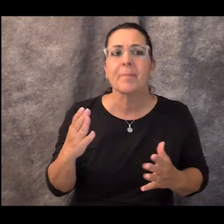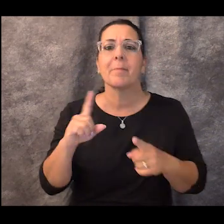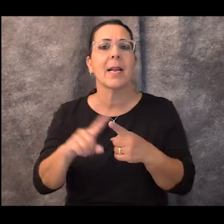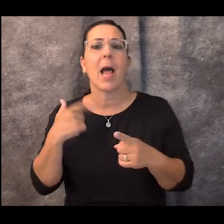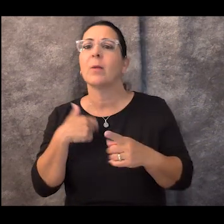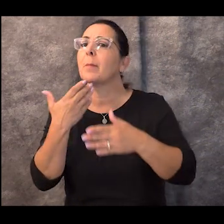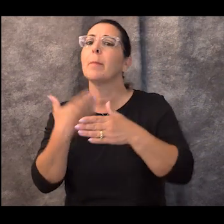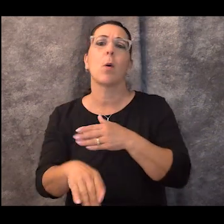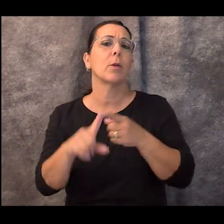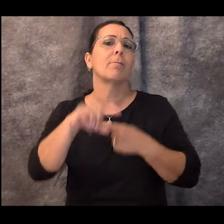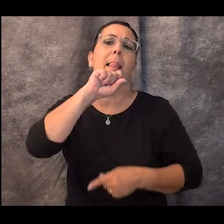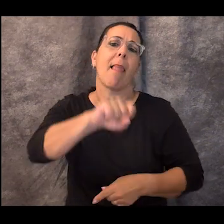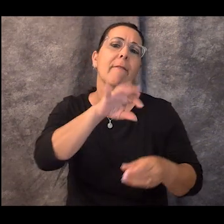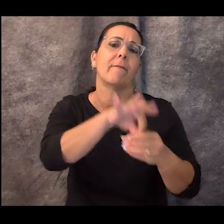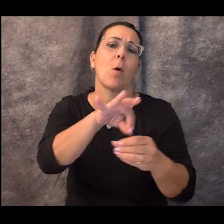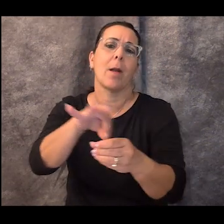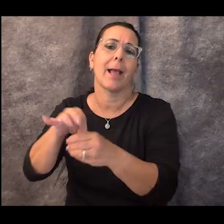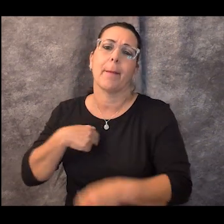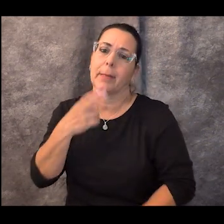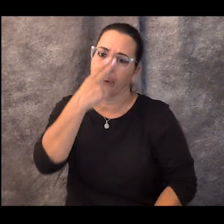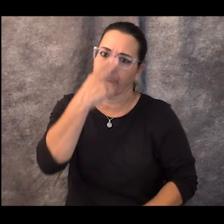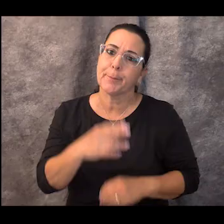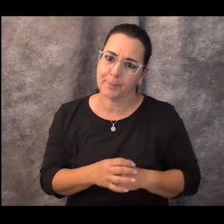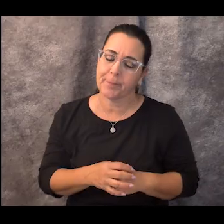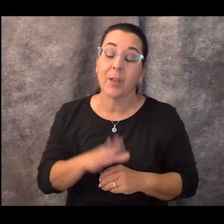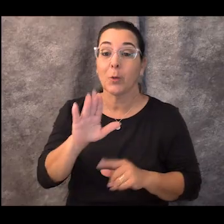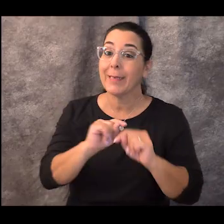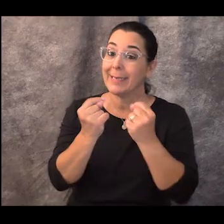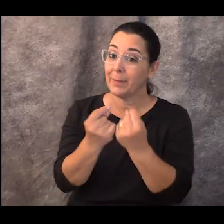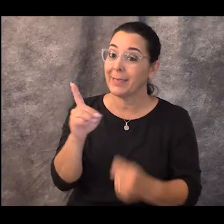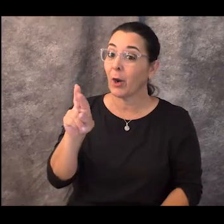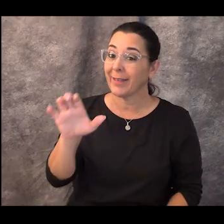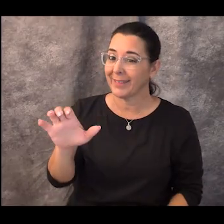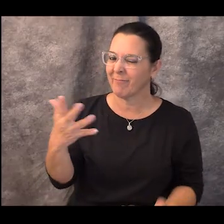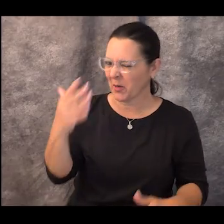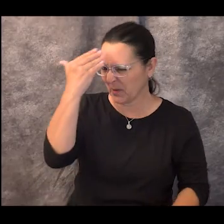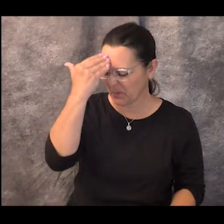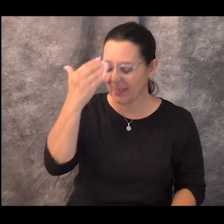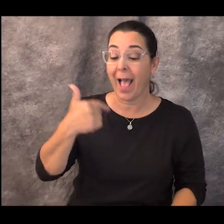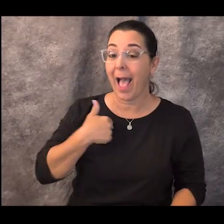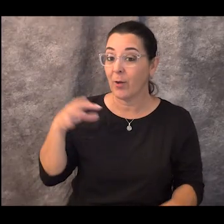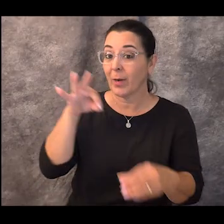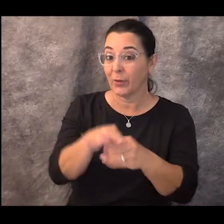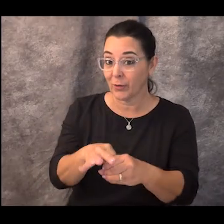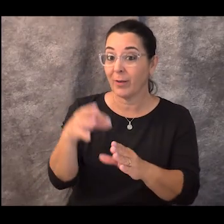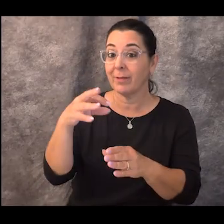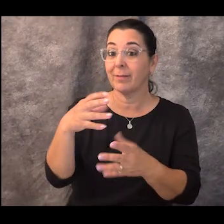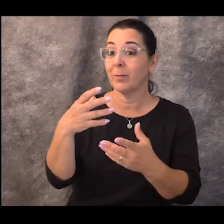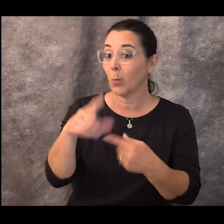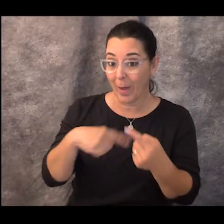I bet your team at Disability Rights California knows this about me. I registered to vote the day I turned 18.